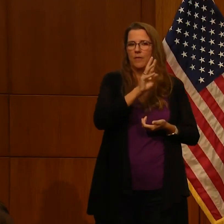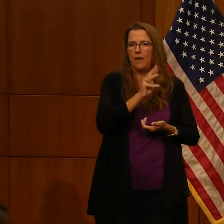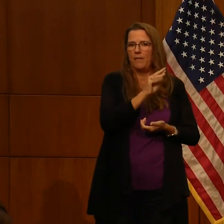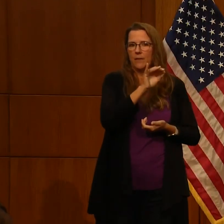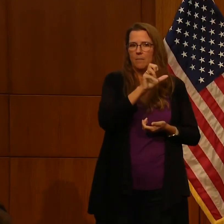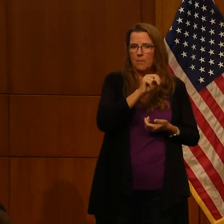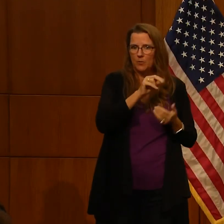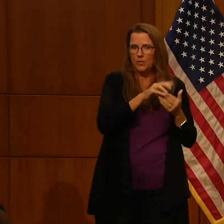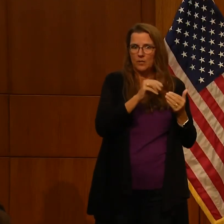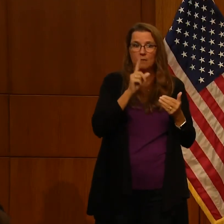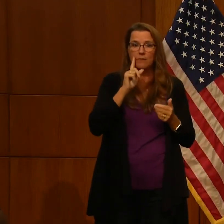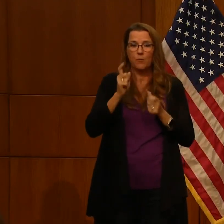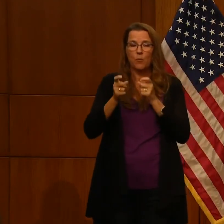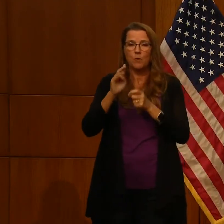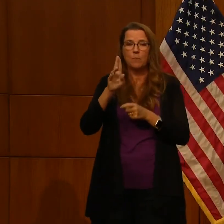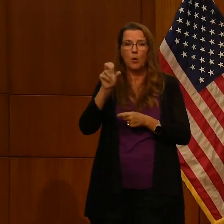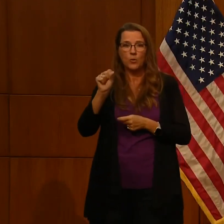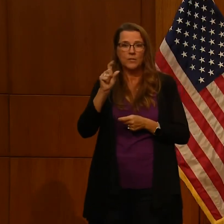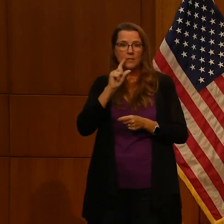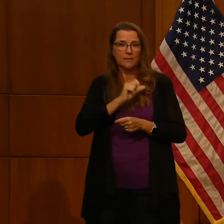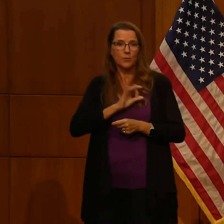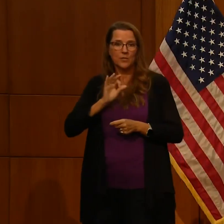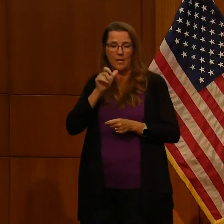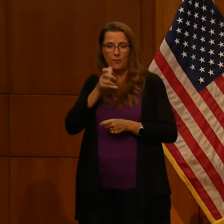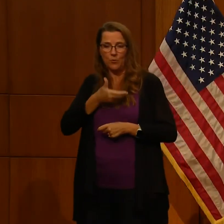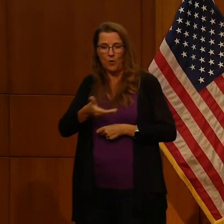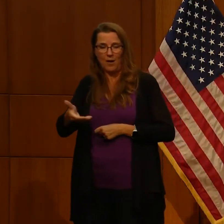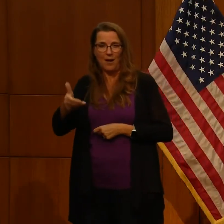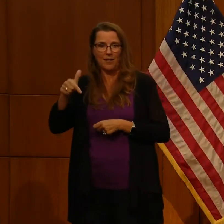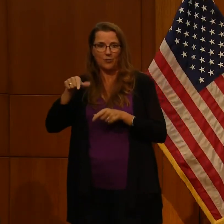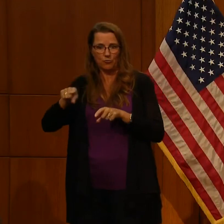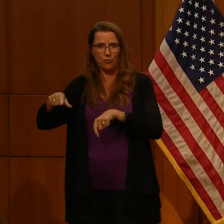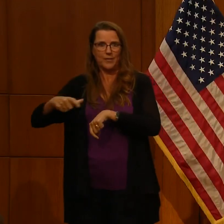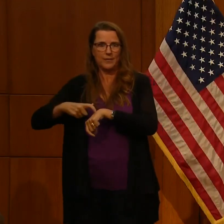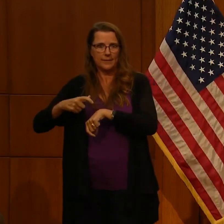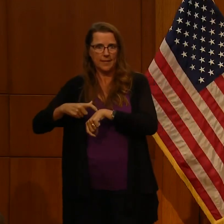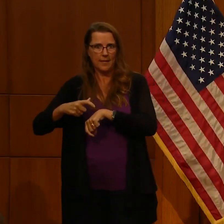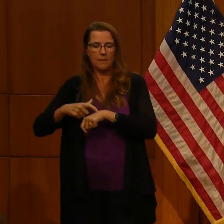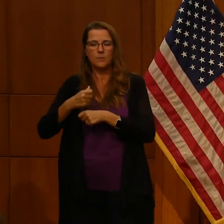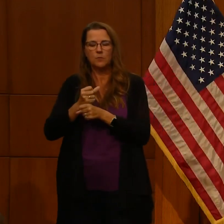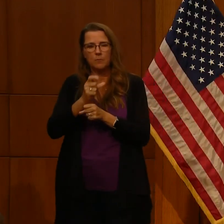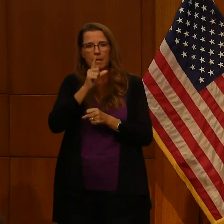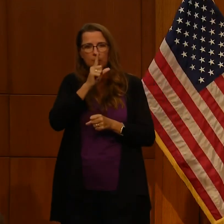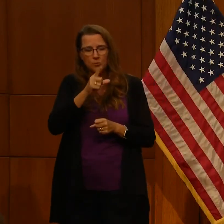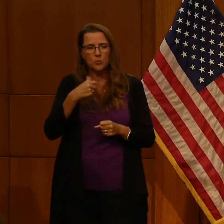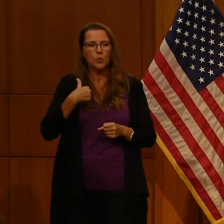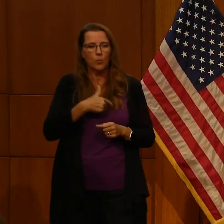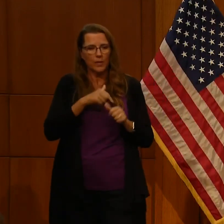SET ASIDE $11.5 MILLION FOR BONUSES FOR STAFF THAT ARE